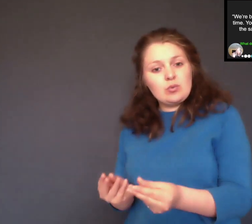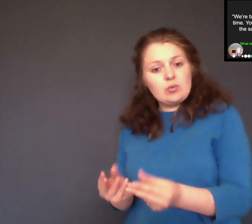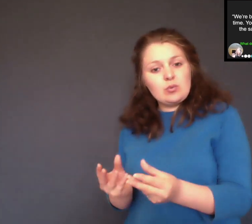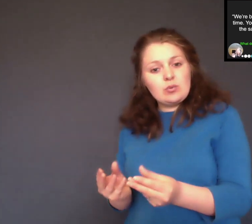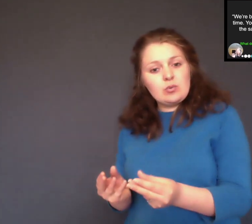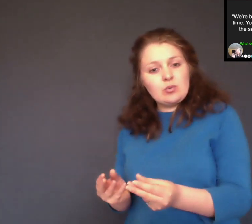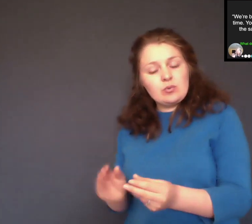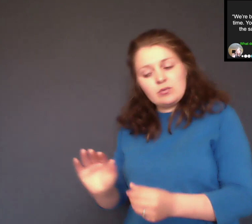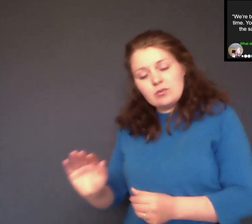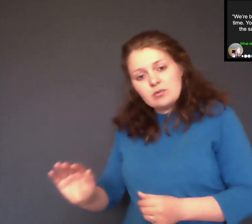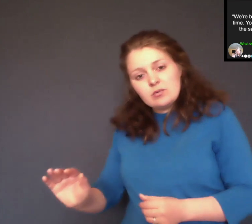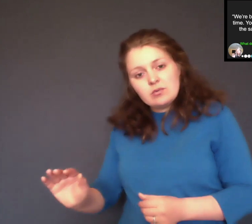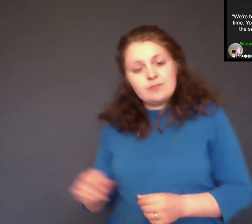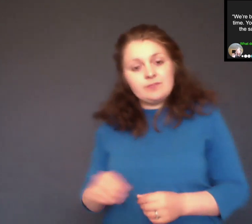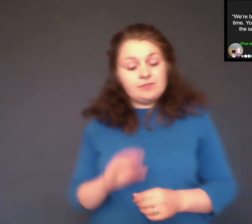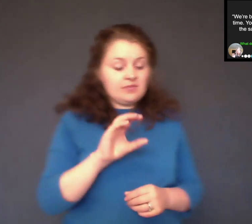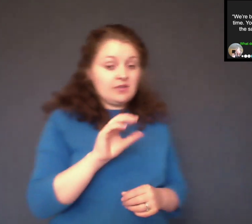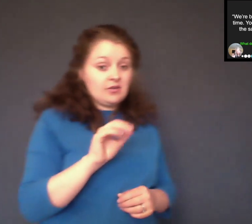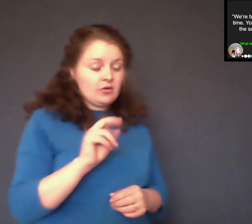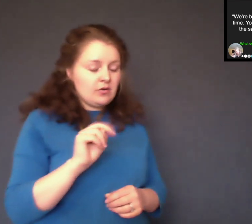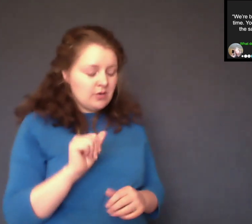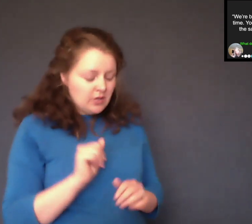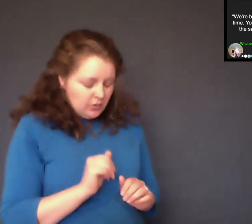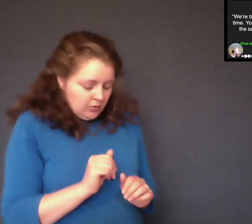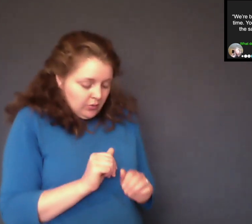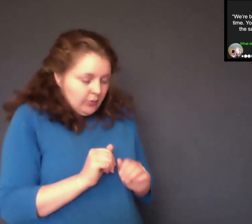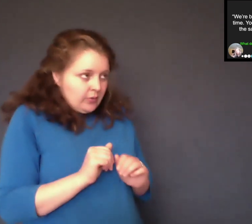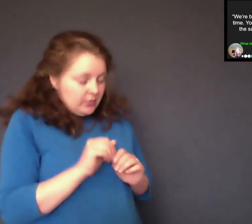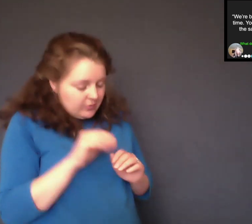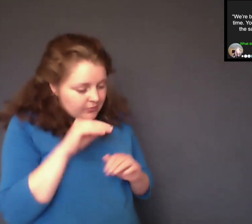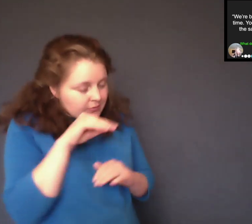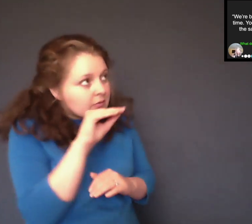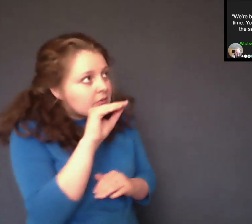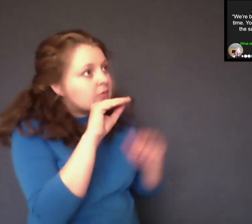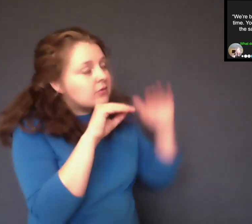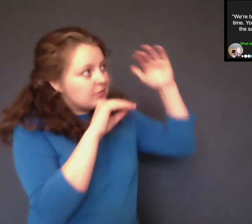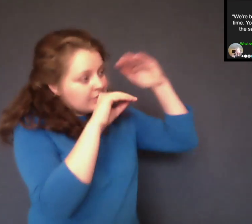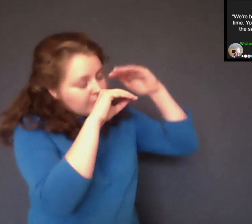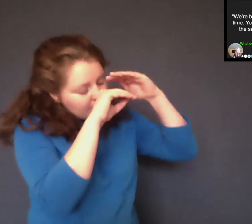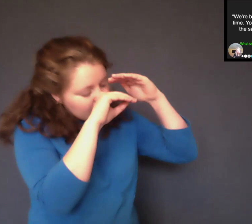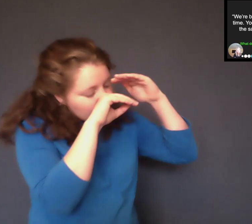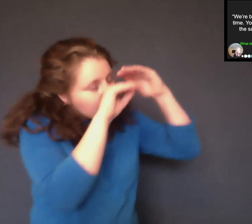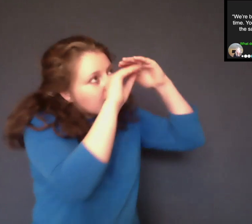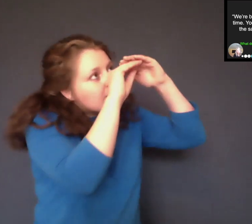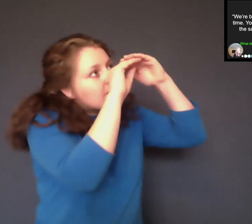raised its snout to press itself against harvey's palm and as it did so let out a long low moan